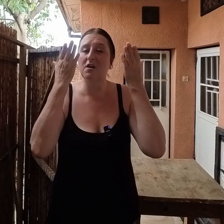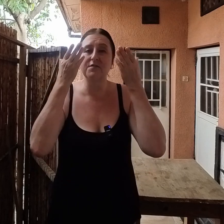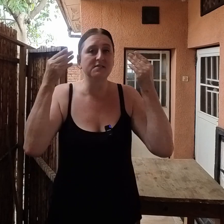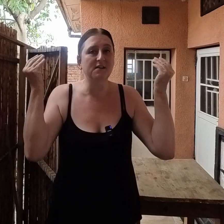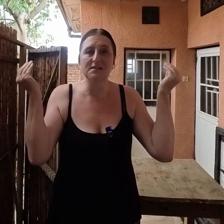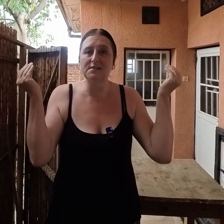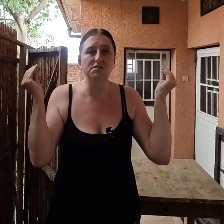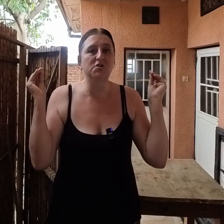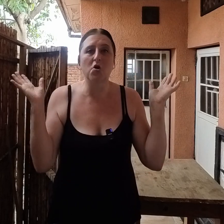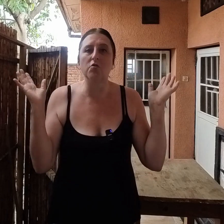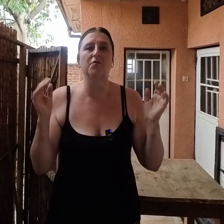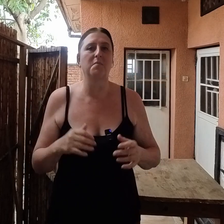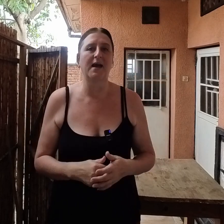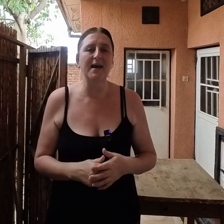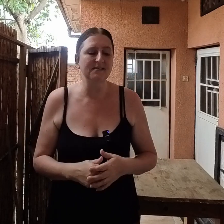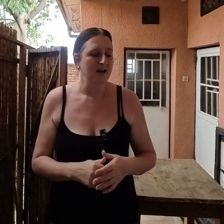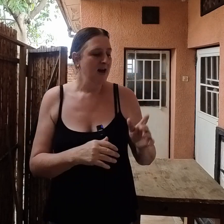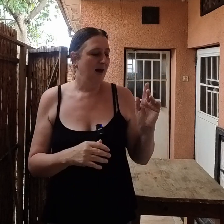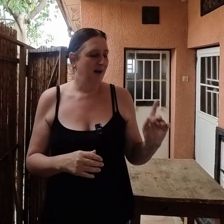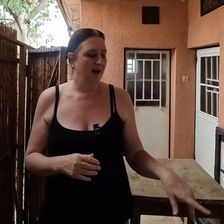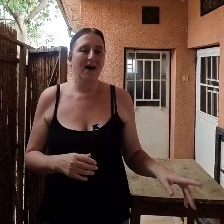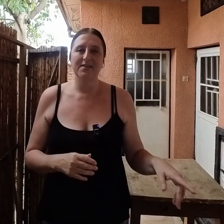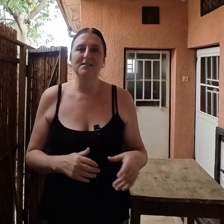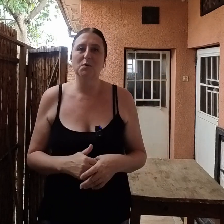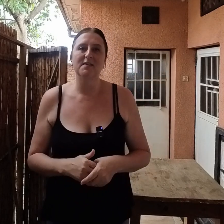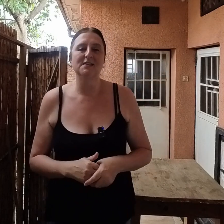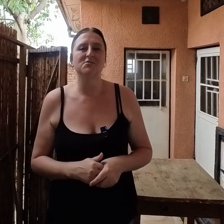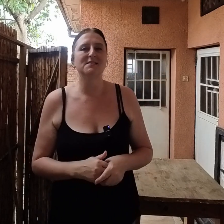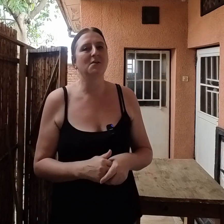that a lot of the signs have just gone from my head. That's why the dictionary is